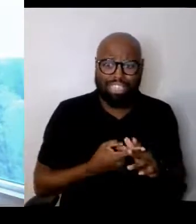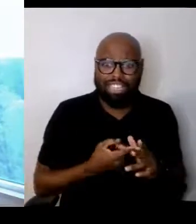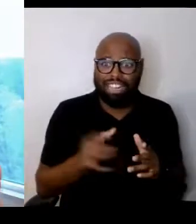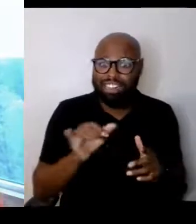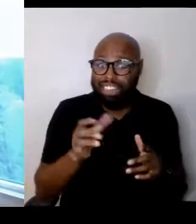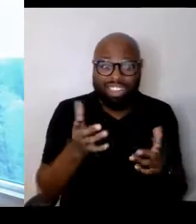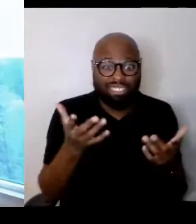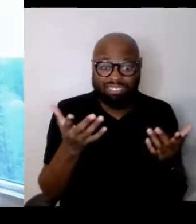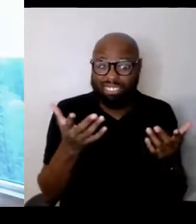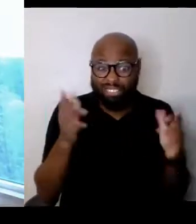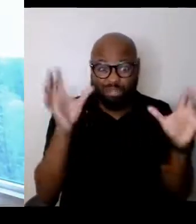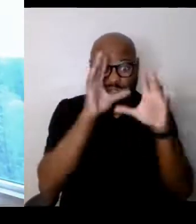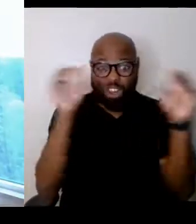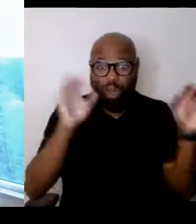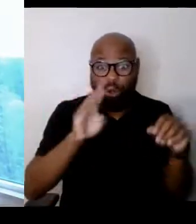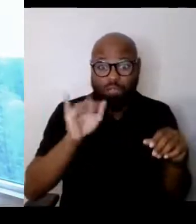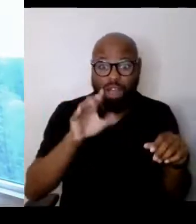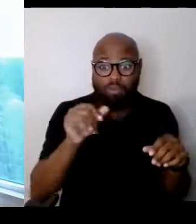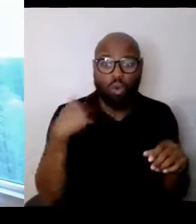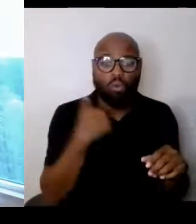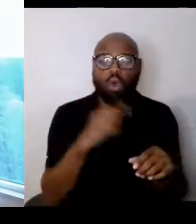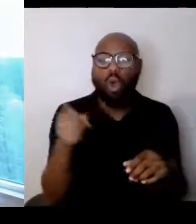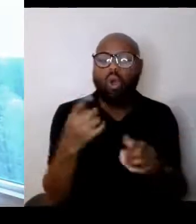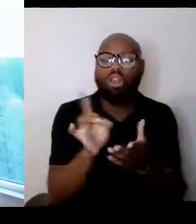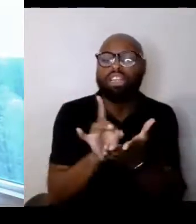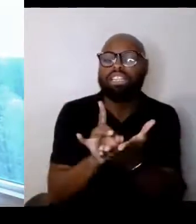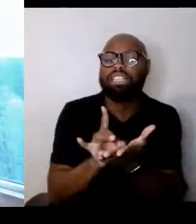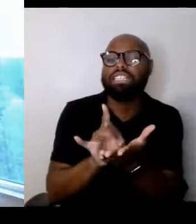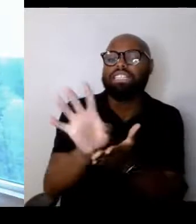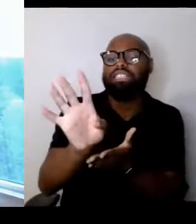"We're only deporting criminals," to really dehumanize folks.